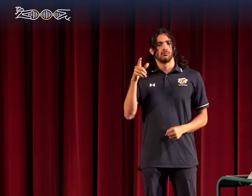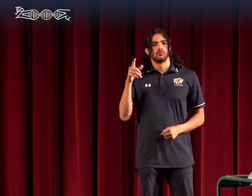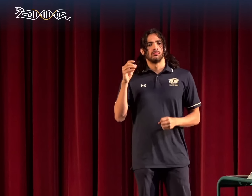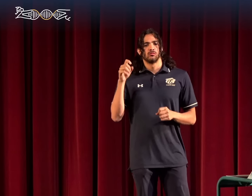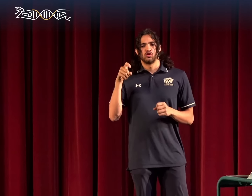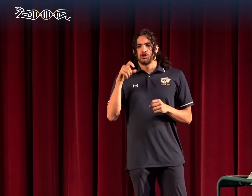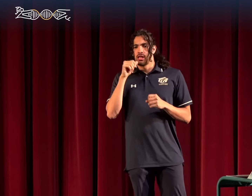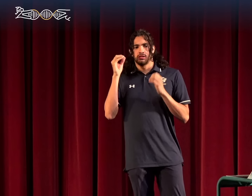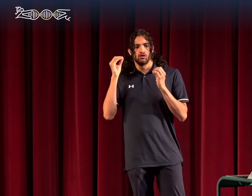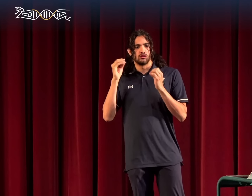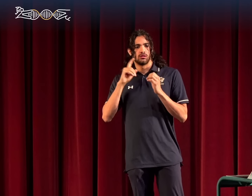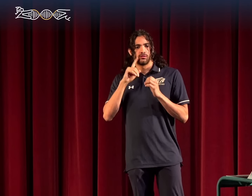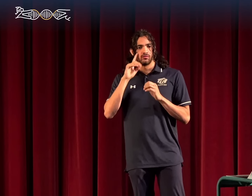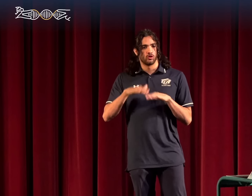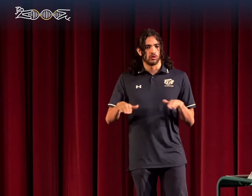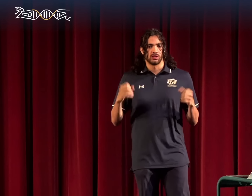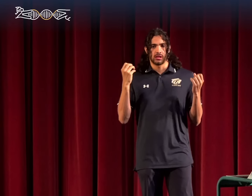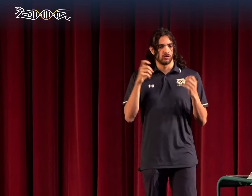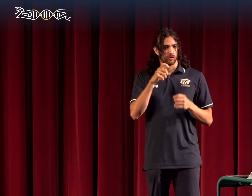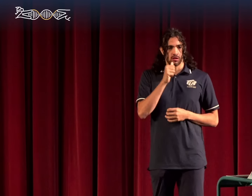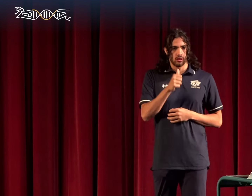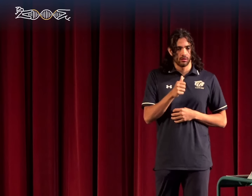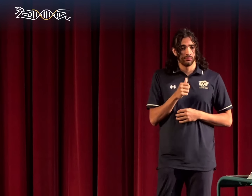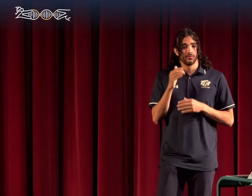ought not be taught sign language.